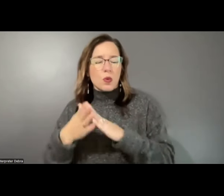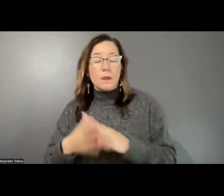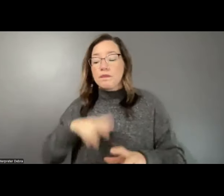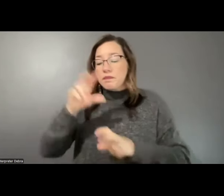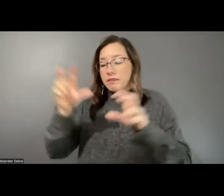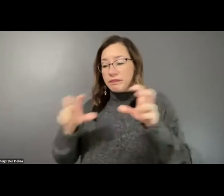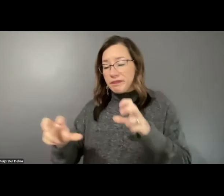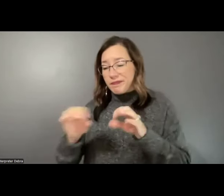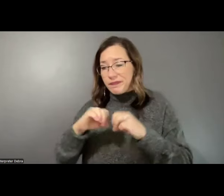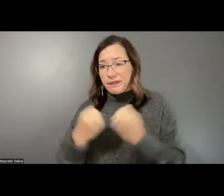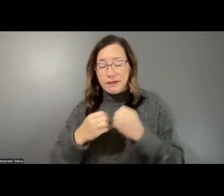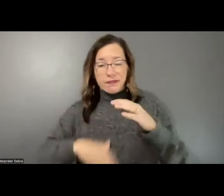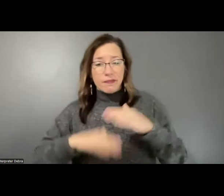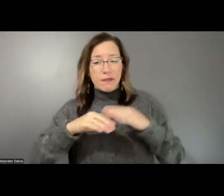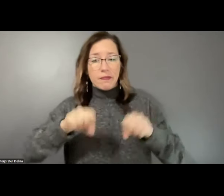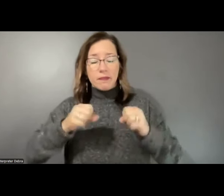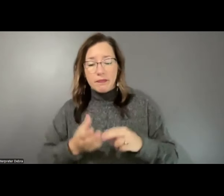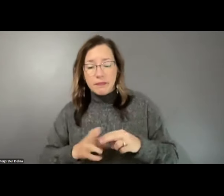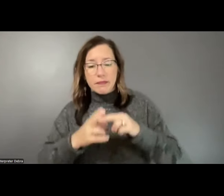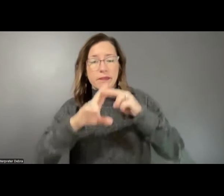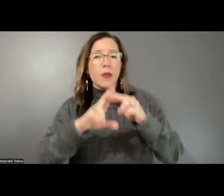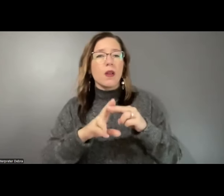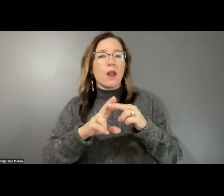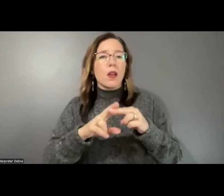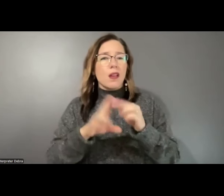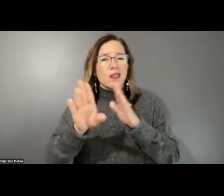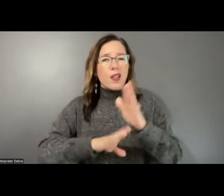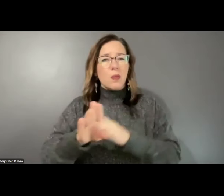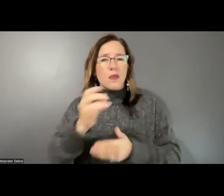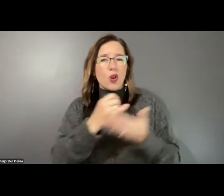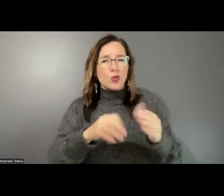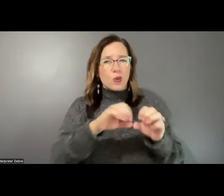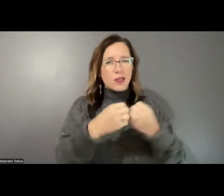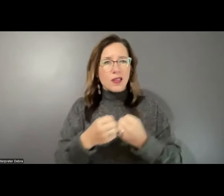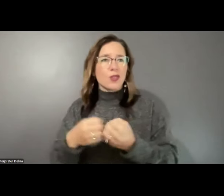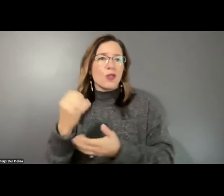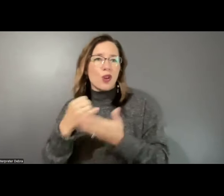building and leadership development for arts organizations, arts workers, and artists. Support